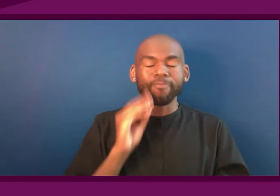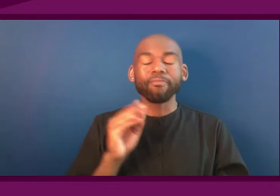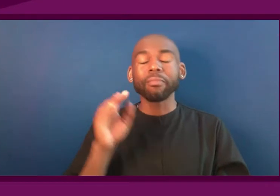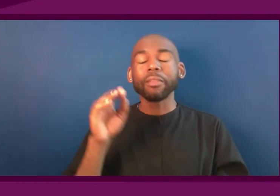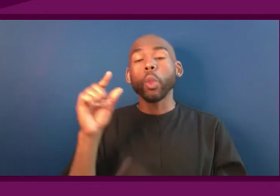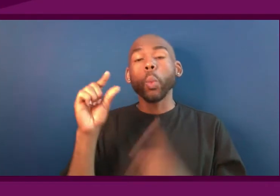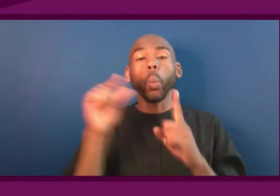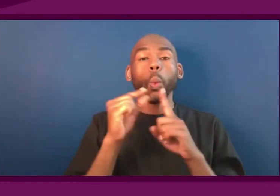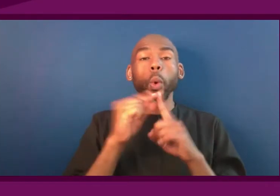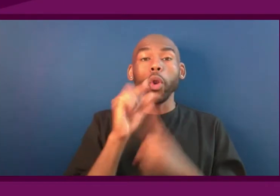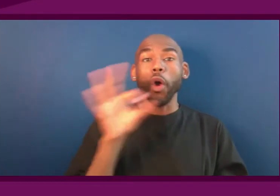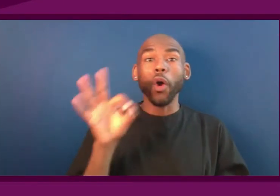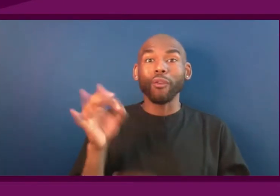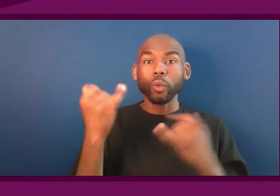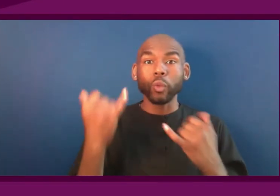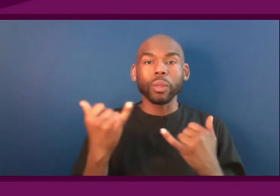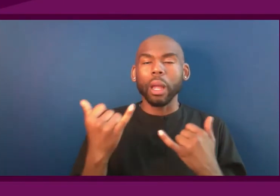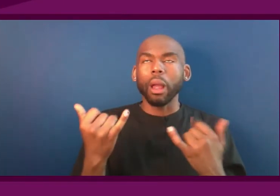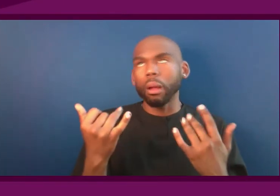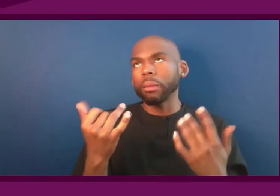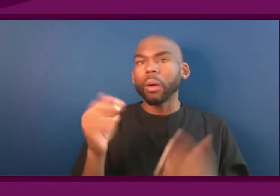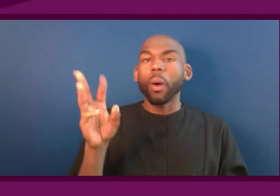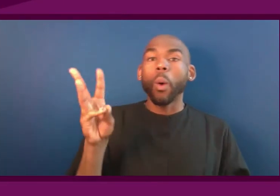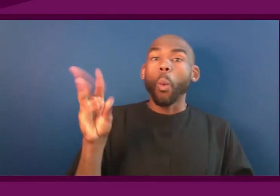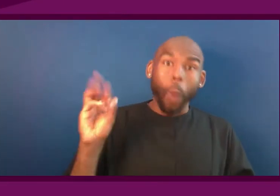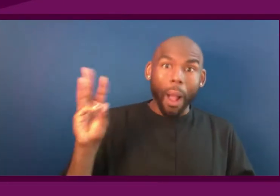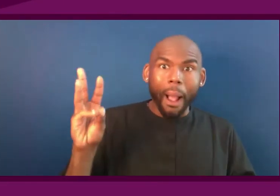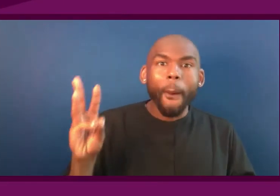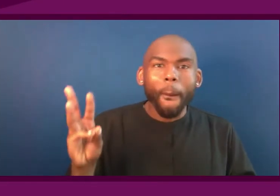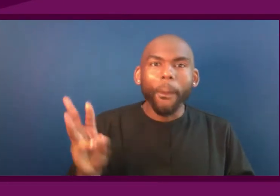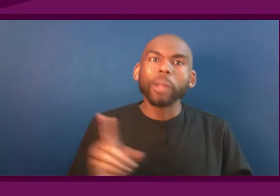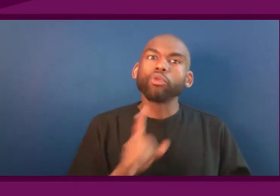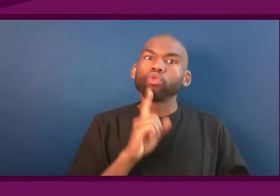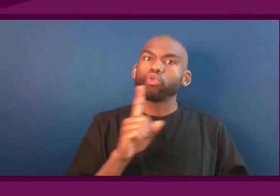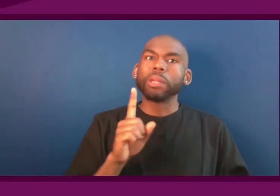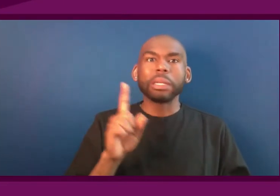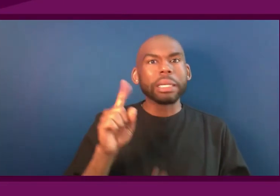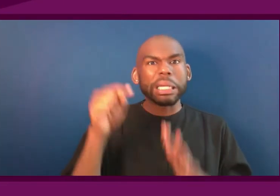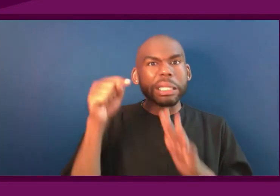First, I want to respond to how you're doing. I always say that disability is one thing that can